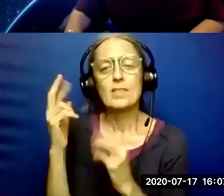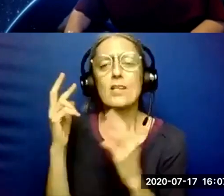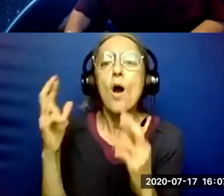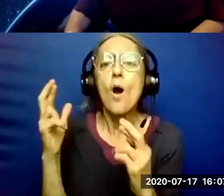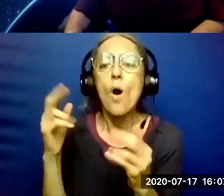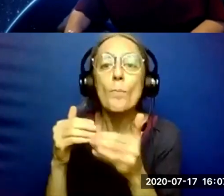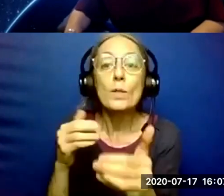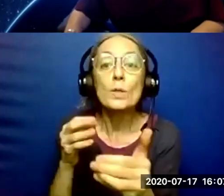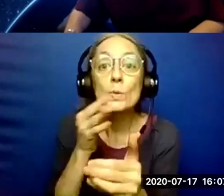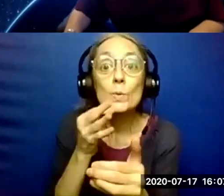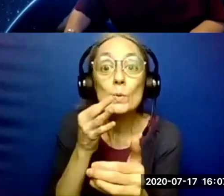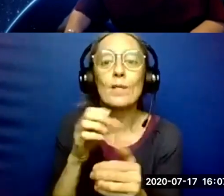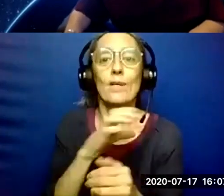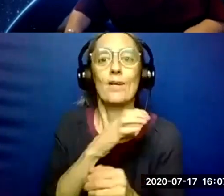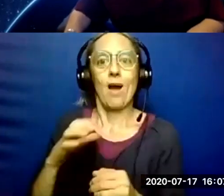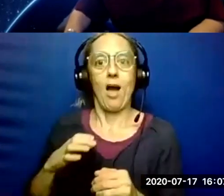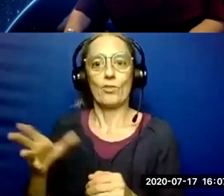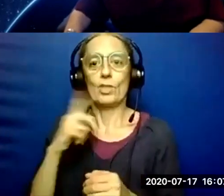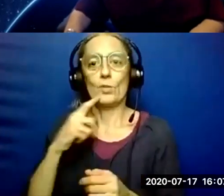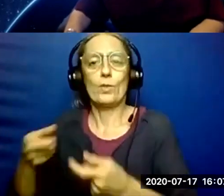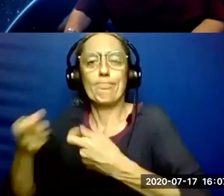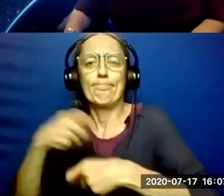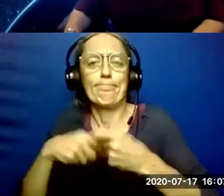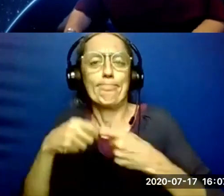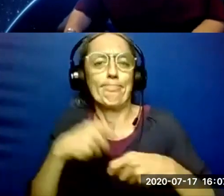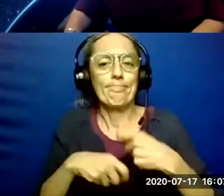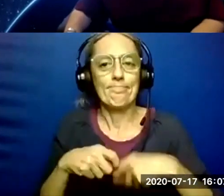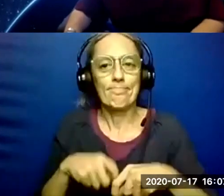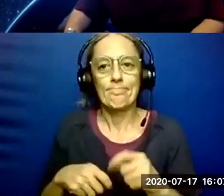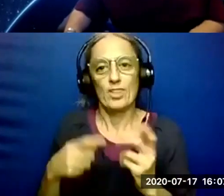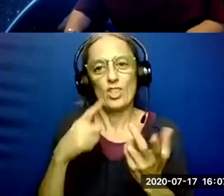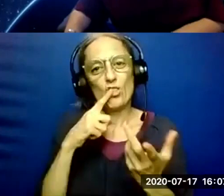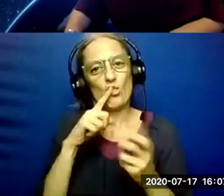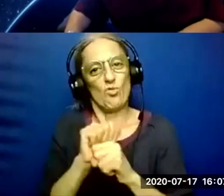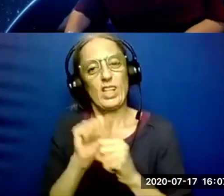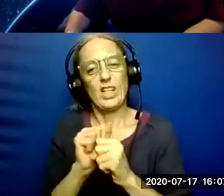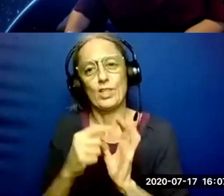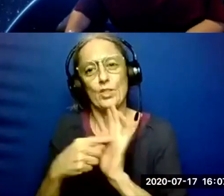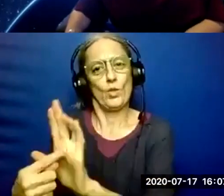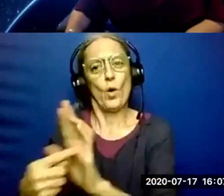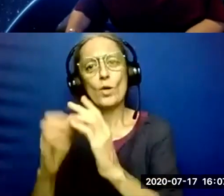to represent diversity in itself and bipartisanship.